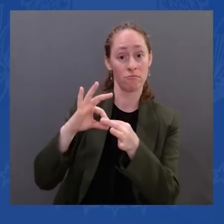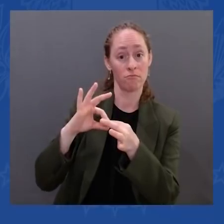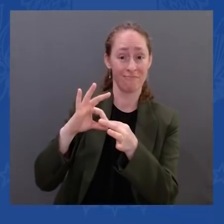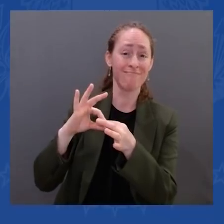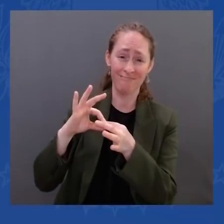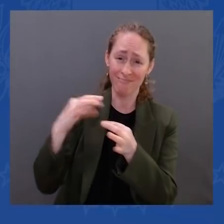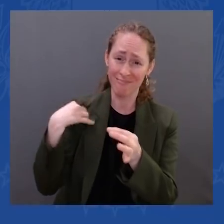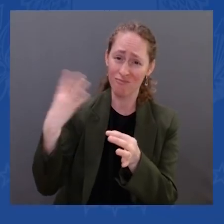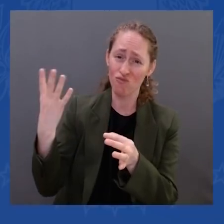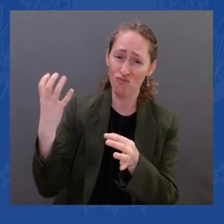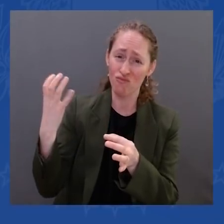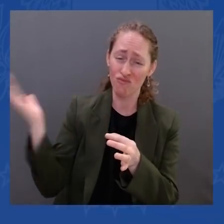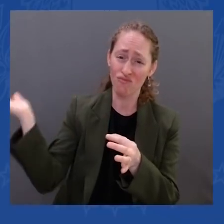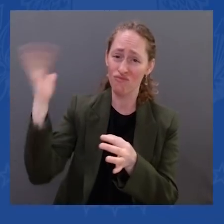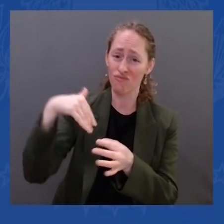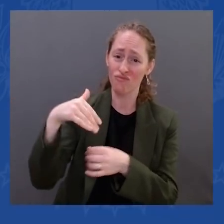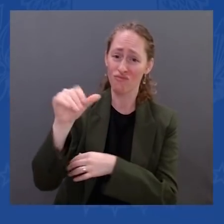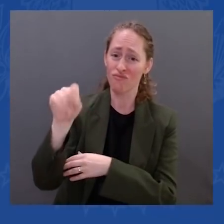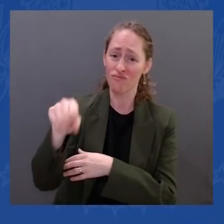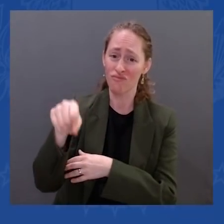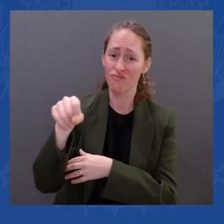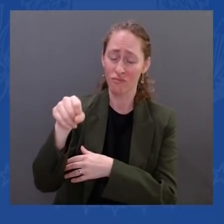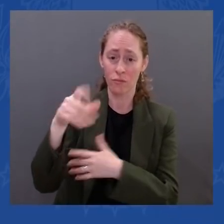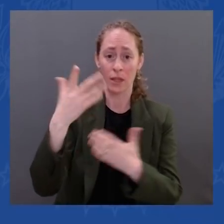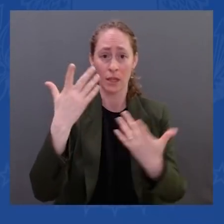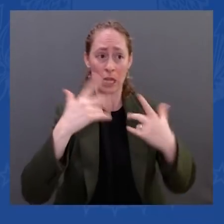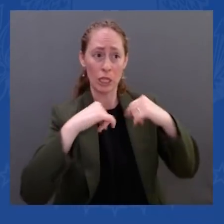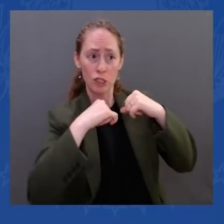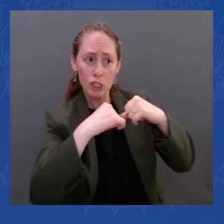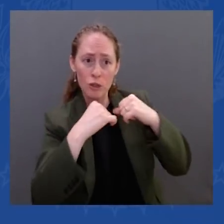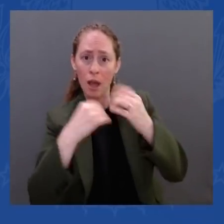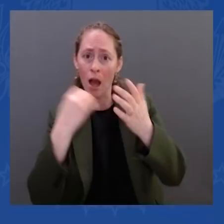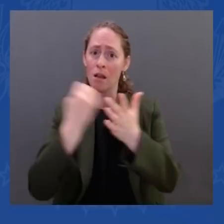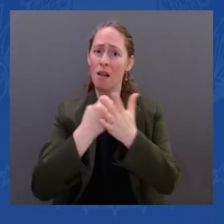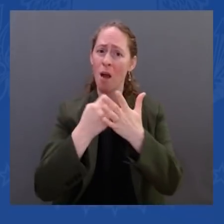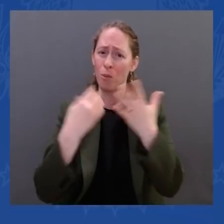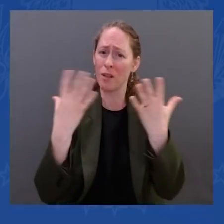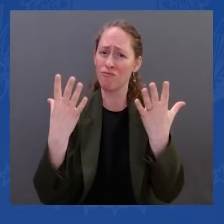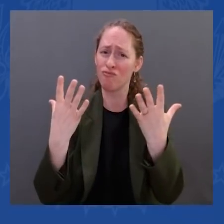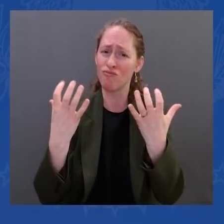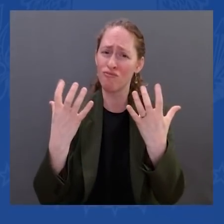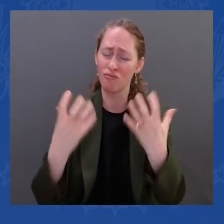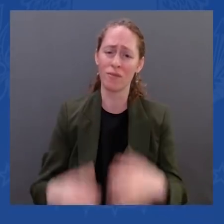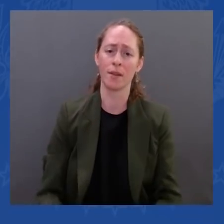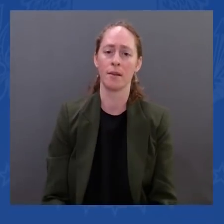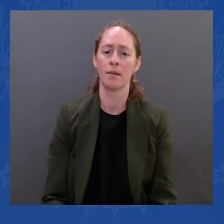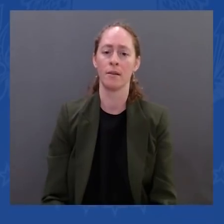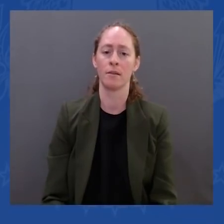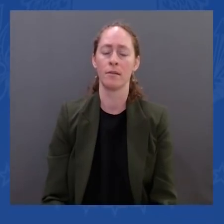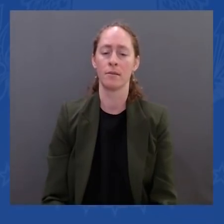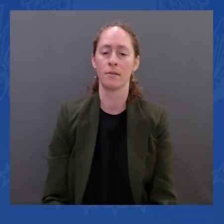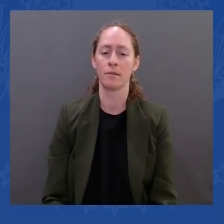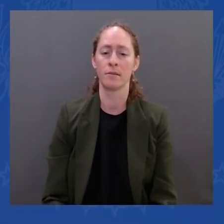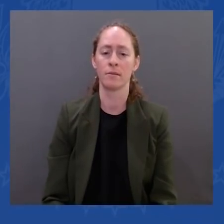so our position remains unchanged. We think it's desirable for the United States to return to the TPP.